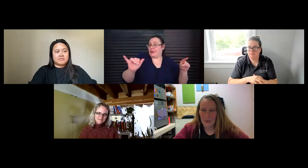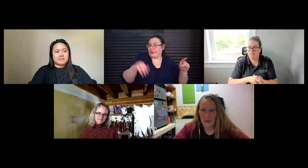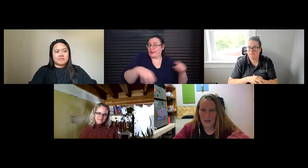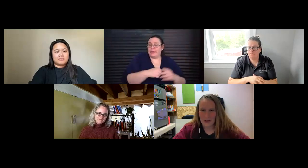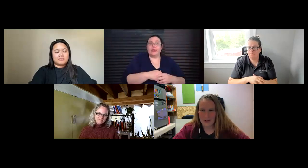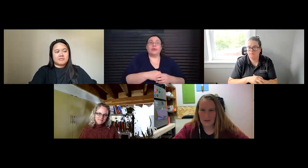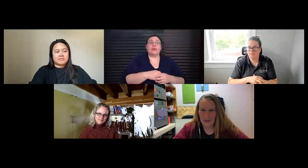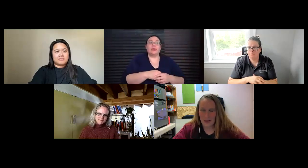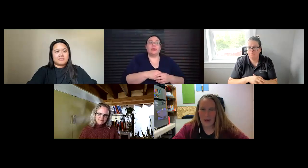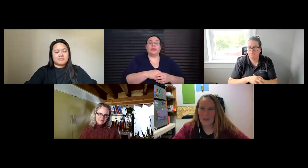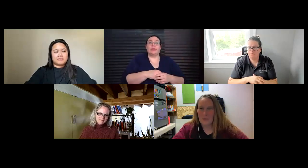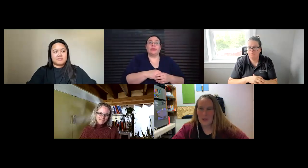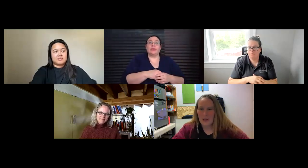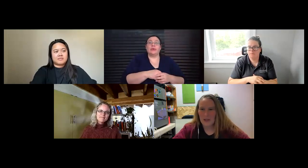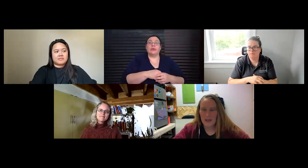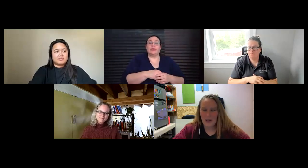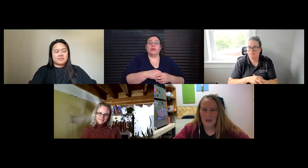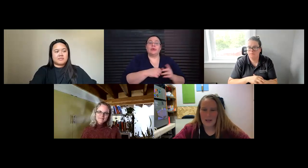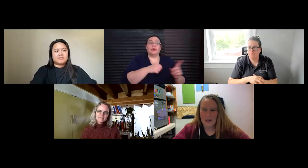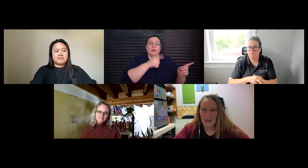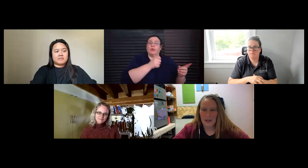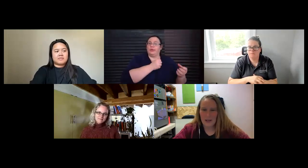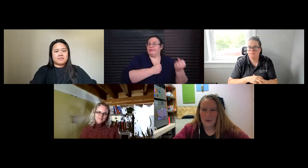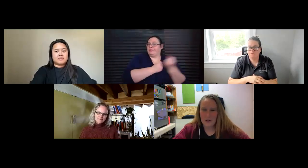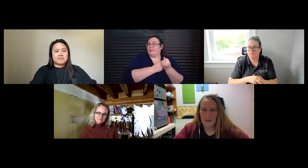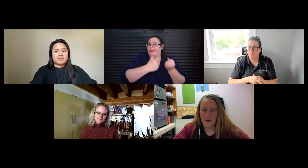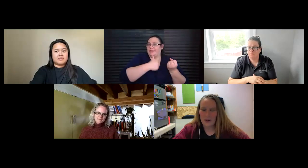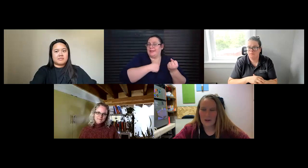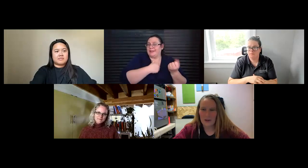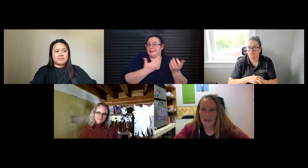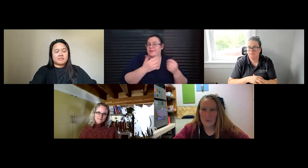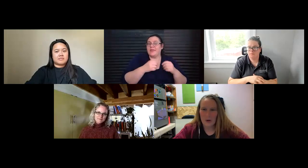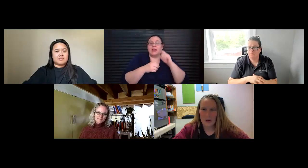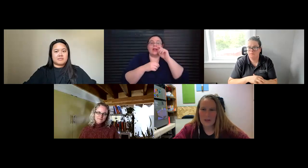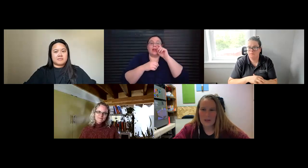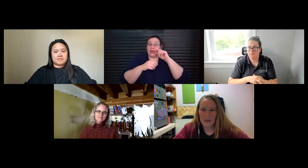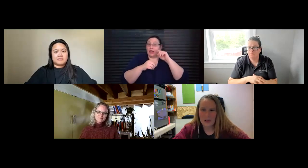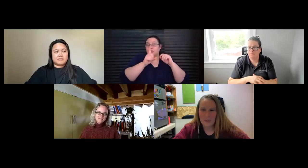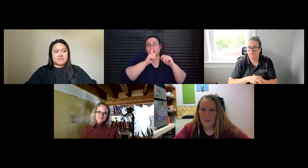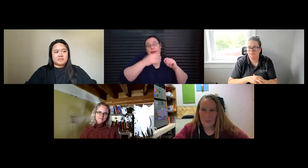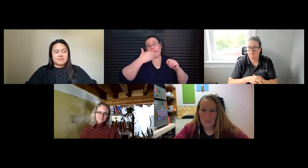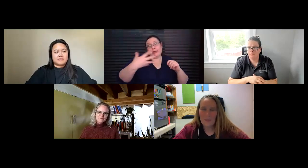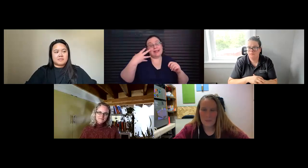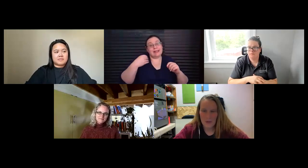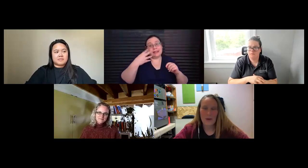The one that backed me. And it was a very good experience. Yeah.